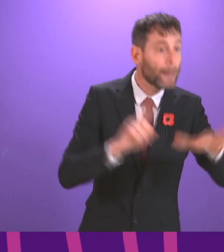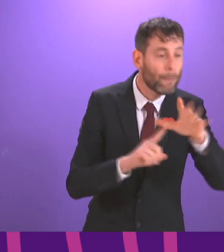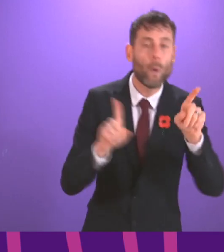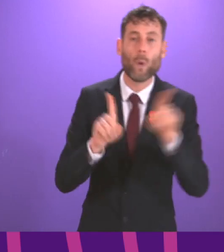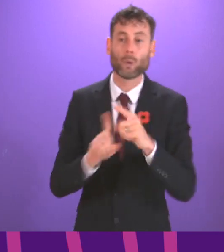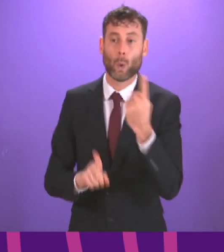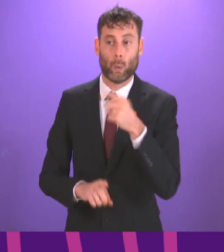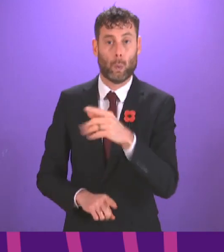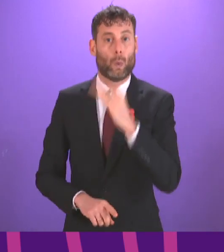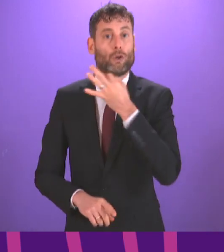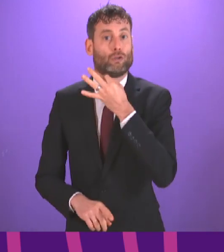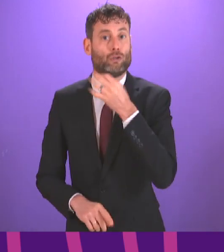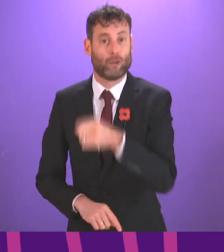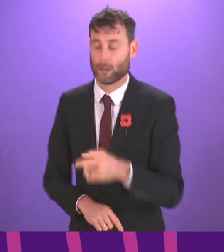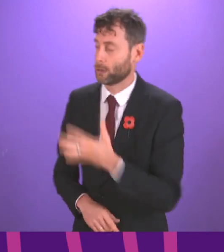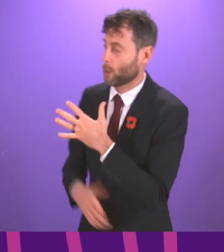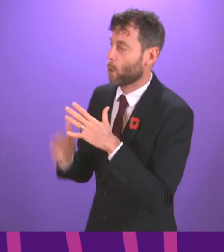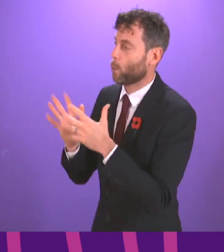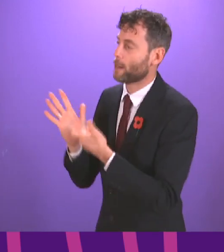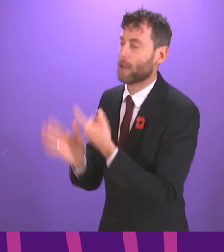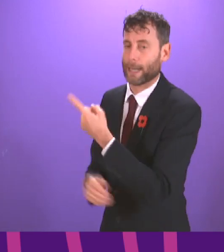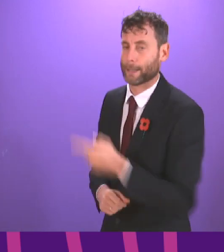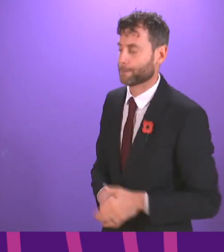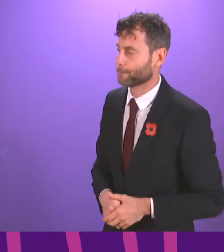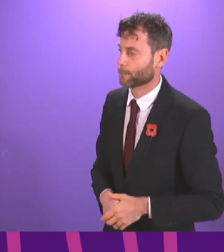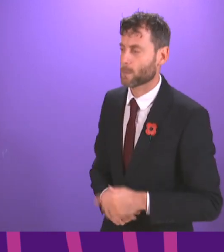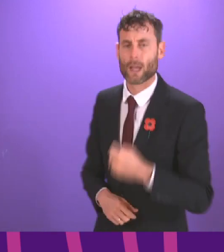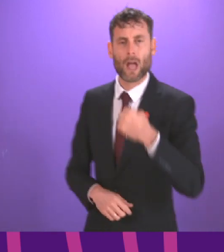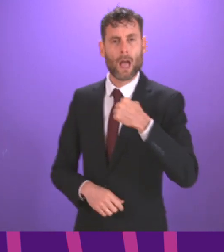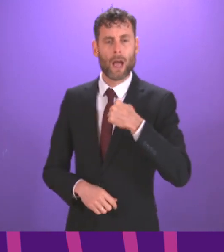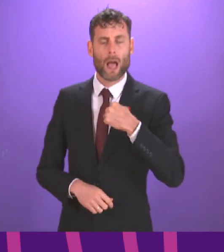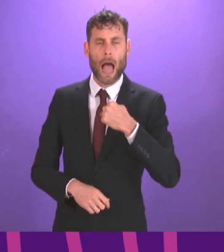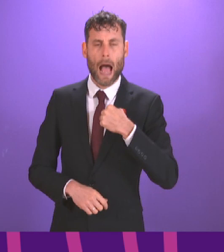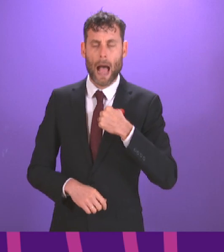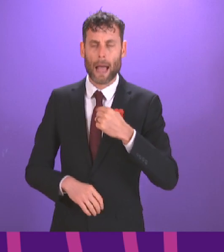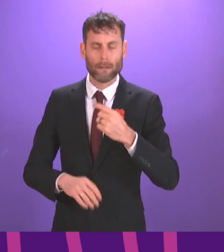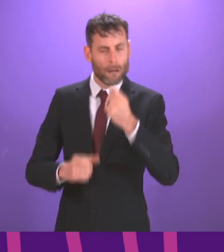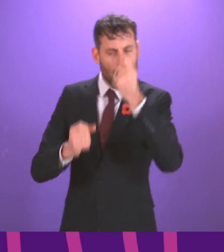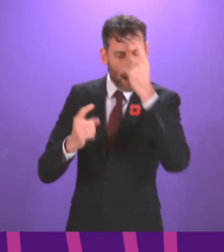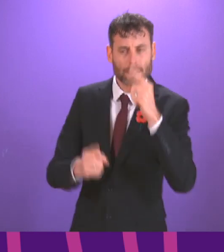Willie Rennie: I did not challenge the motive. It is the